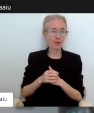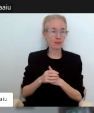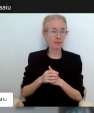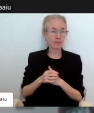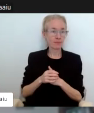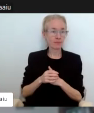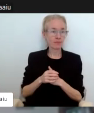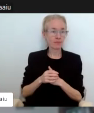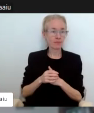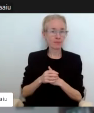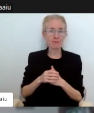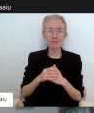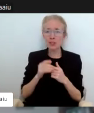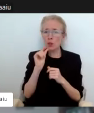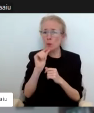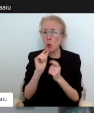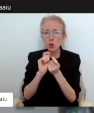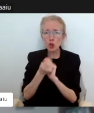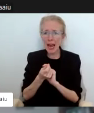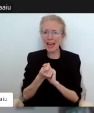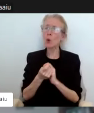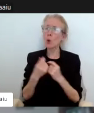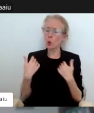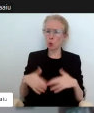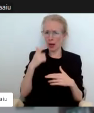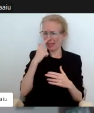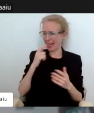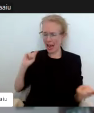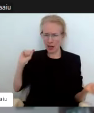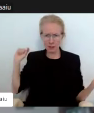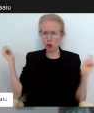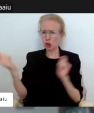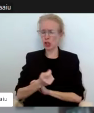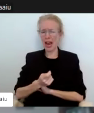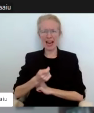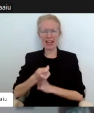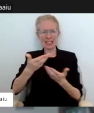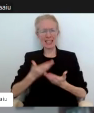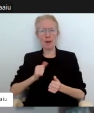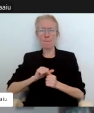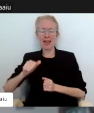make a huge difference." For example, lowering the pedestrians down to